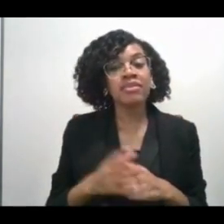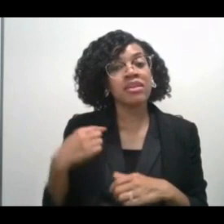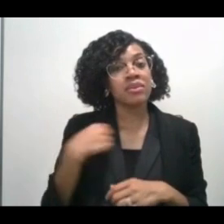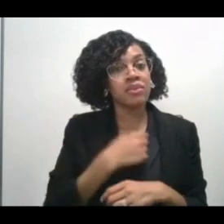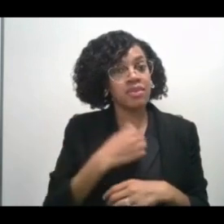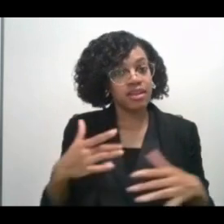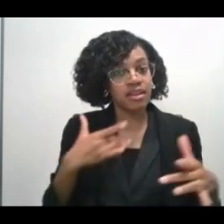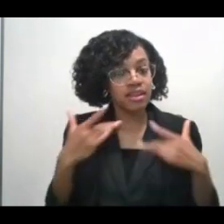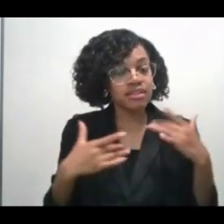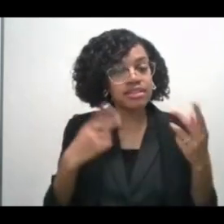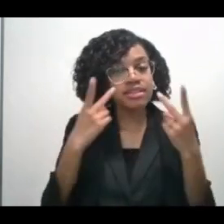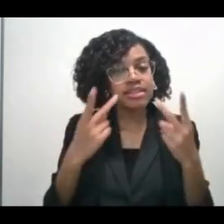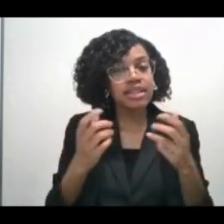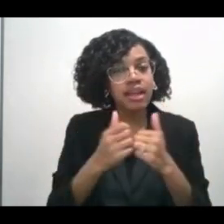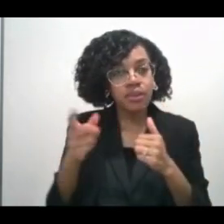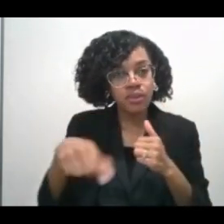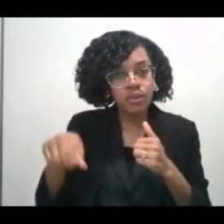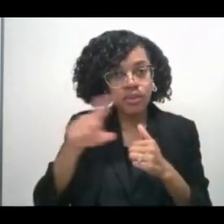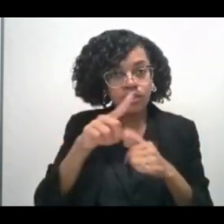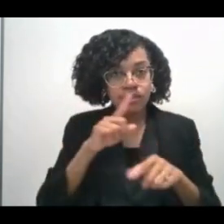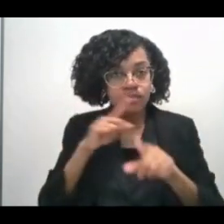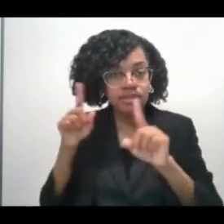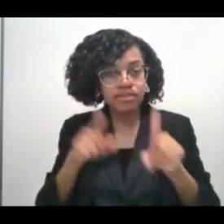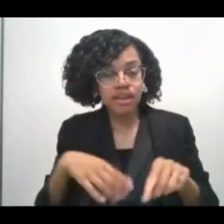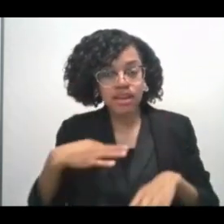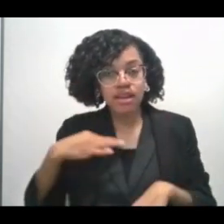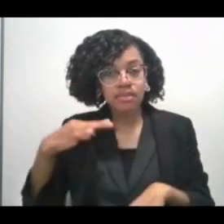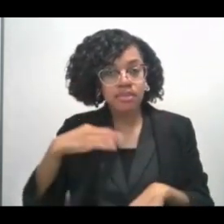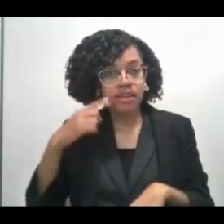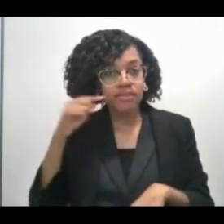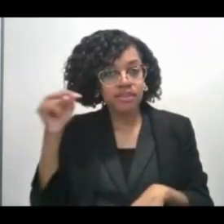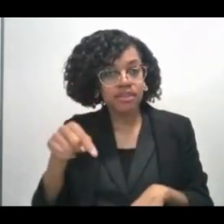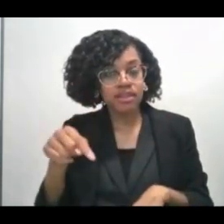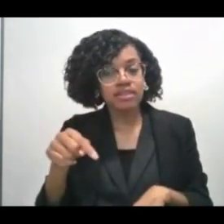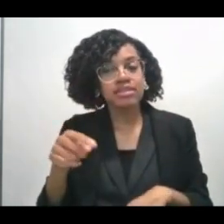integrating those skills, specifically into job placement.